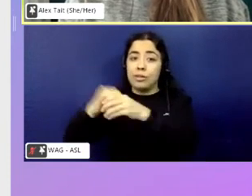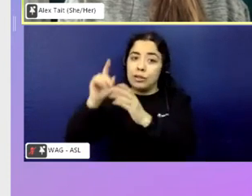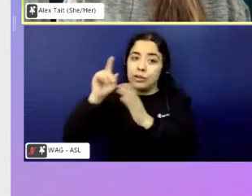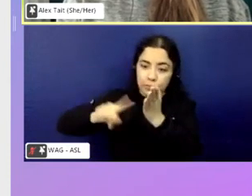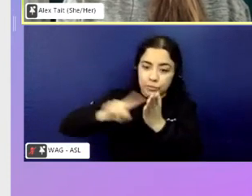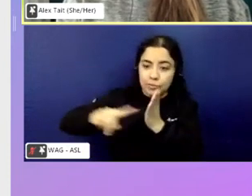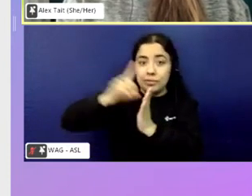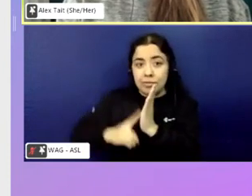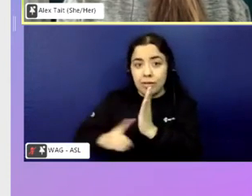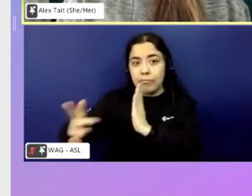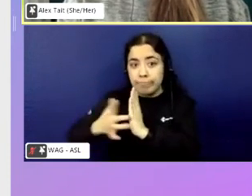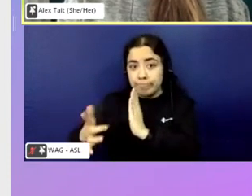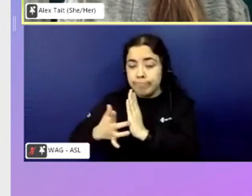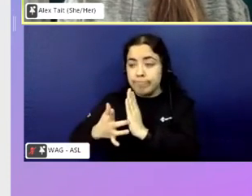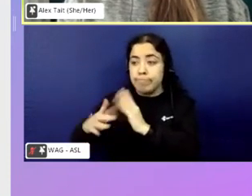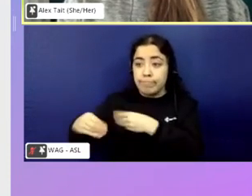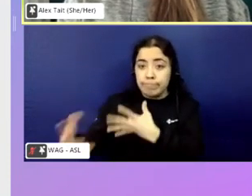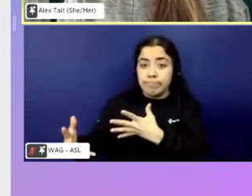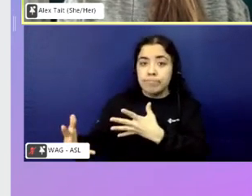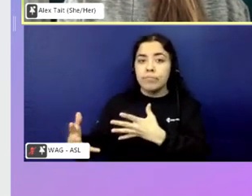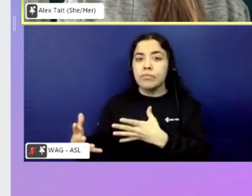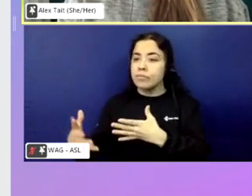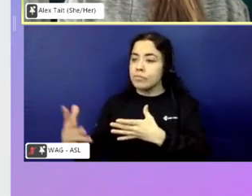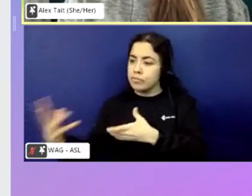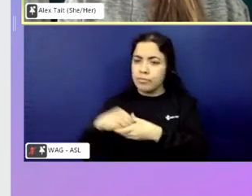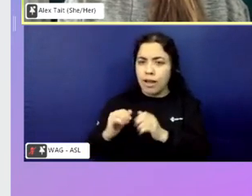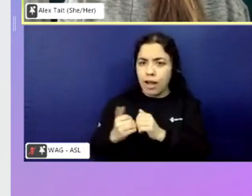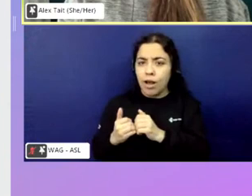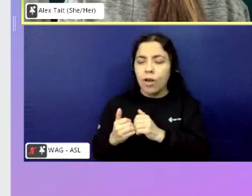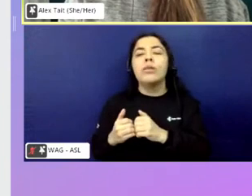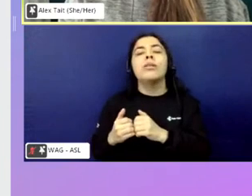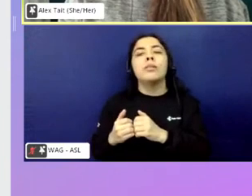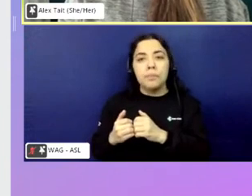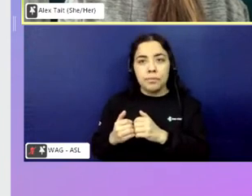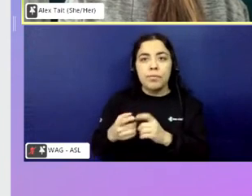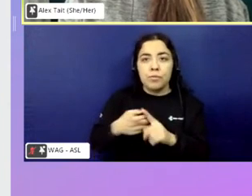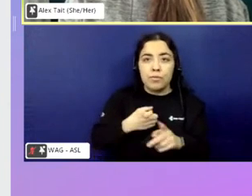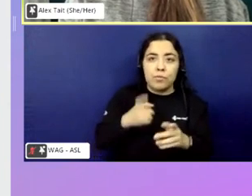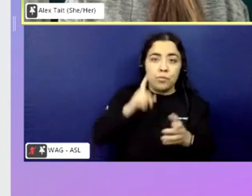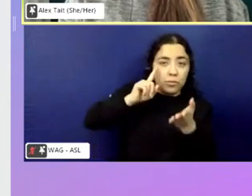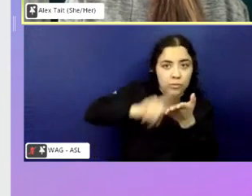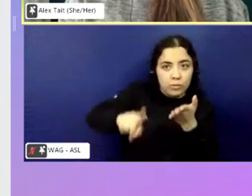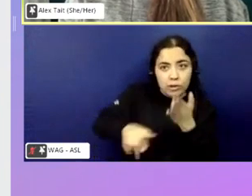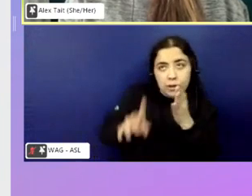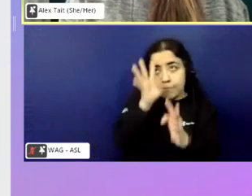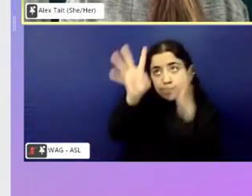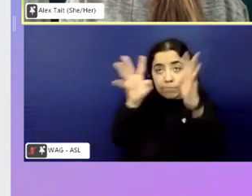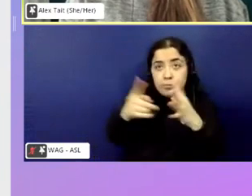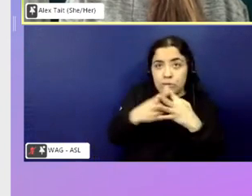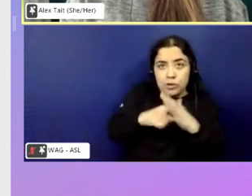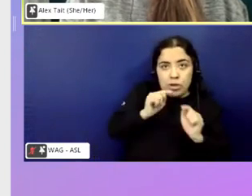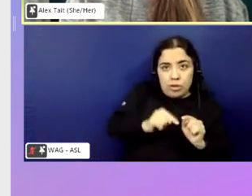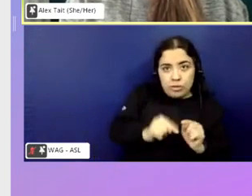inclusion of older adults in their research that talks about ways to do this period